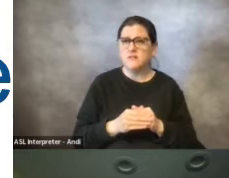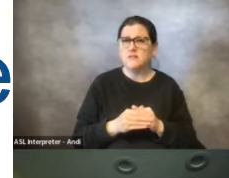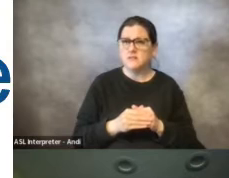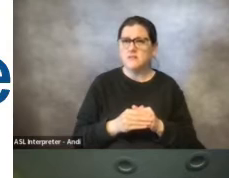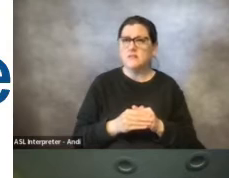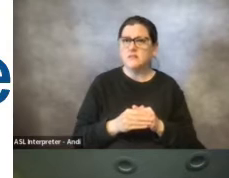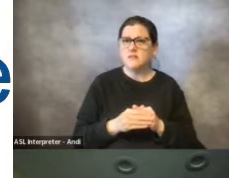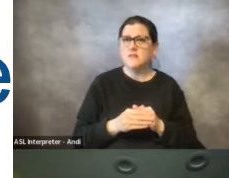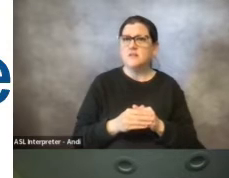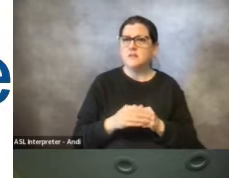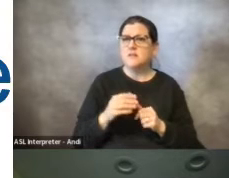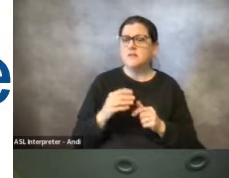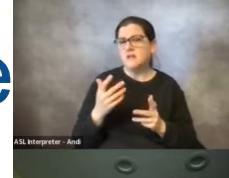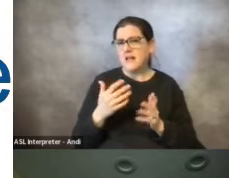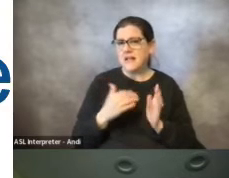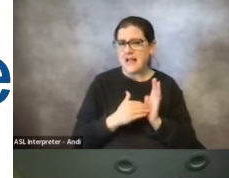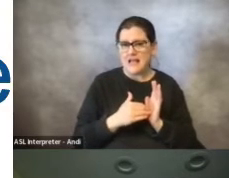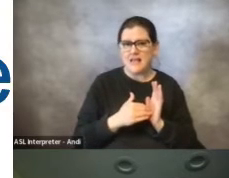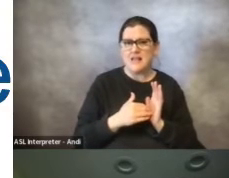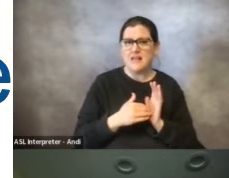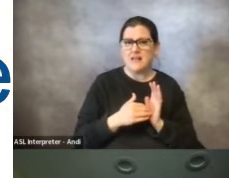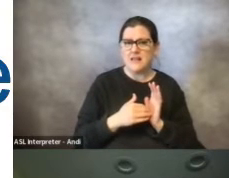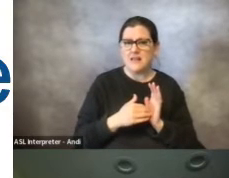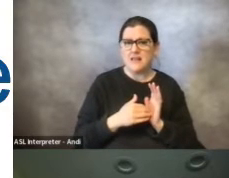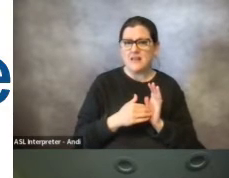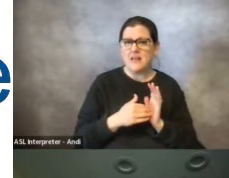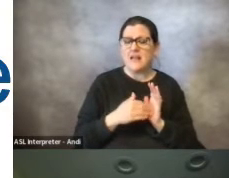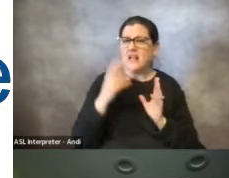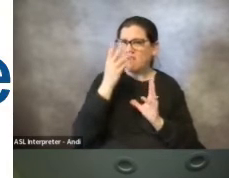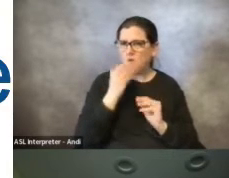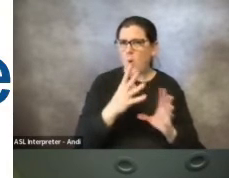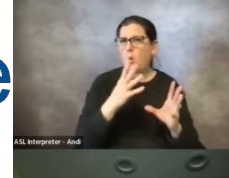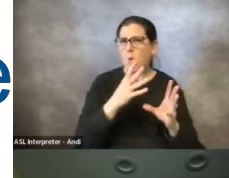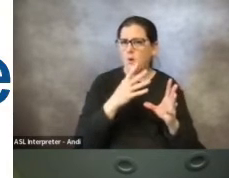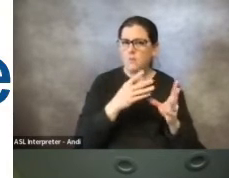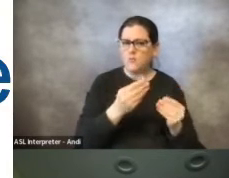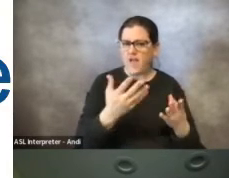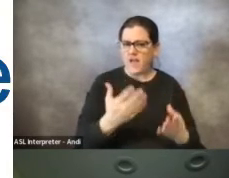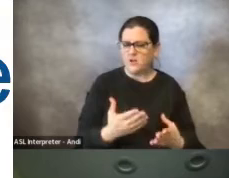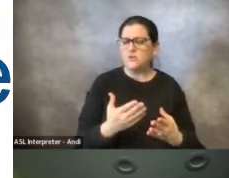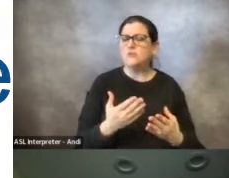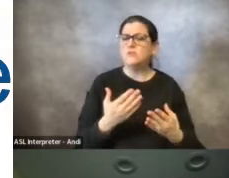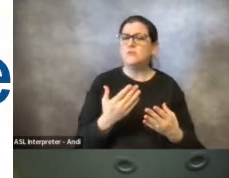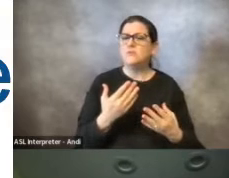other thing, you know, and again, you know, those informed providers is good. And then I think, you know, the, the last